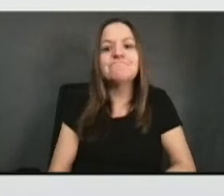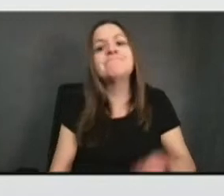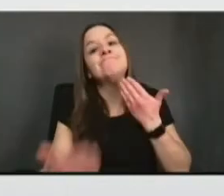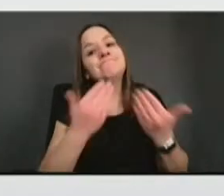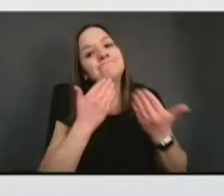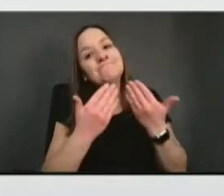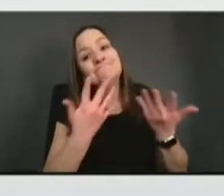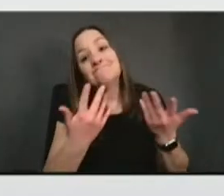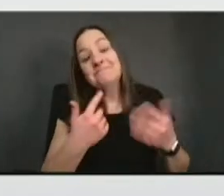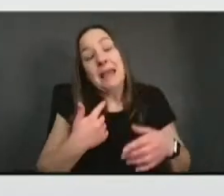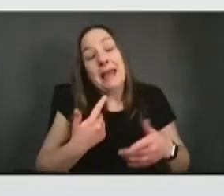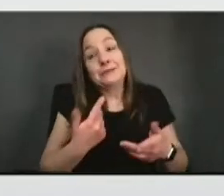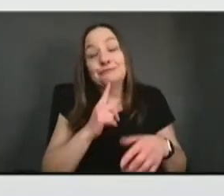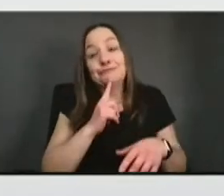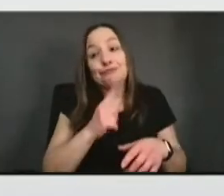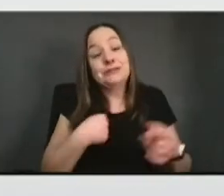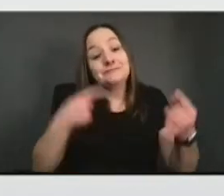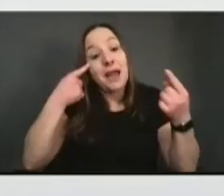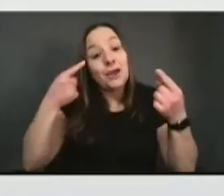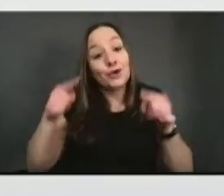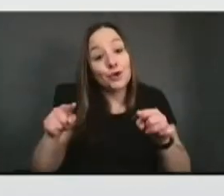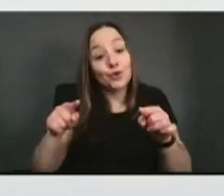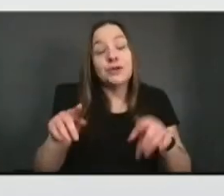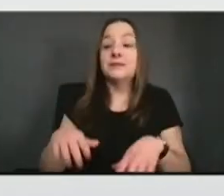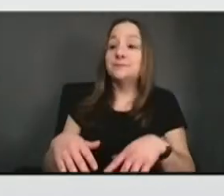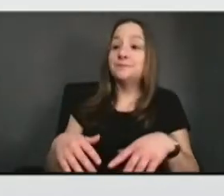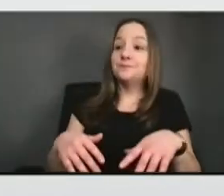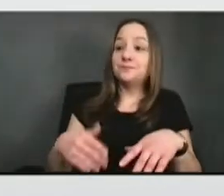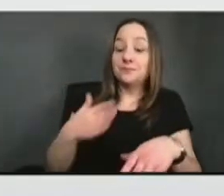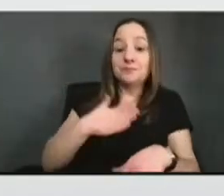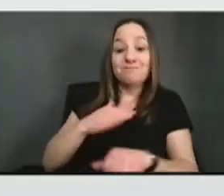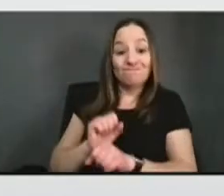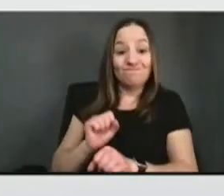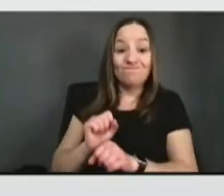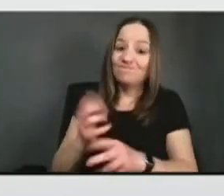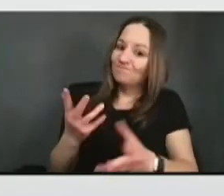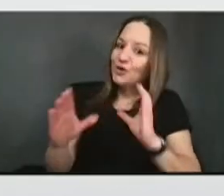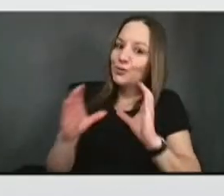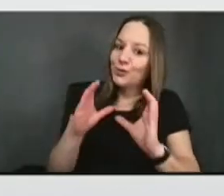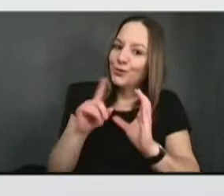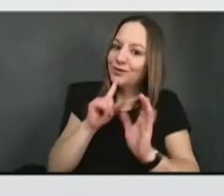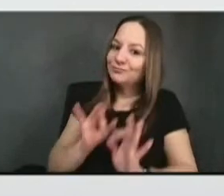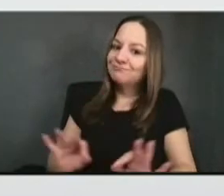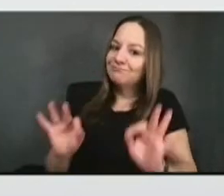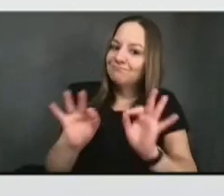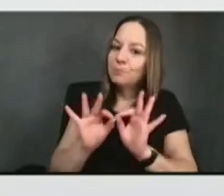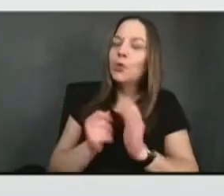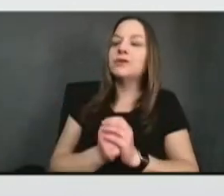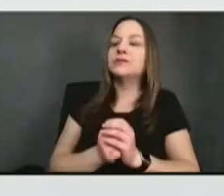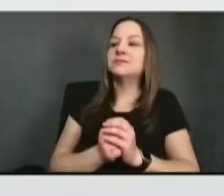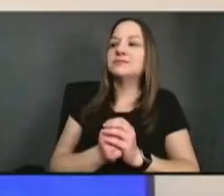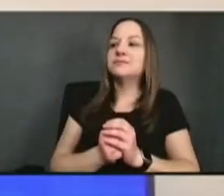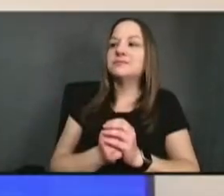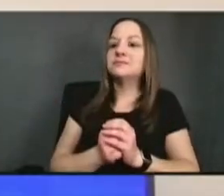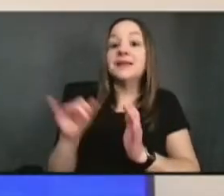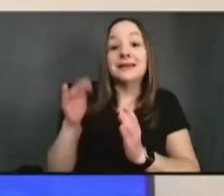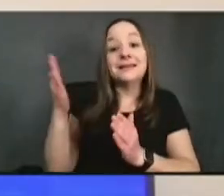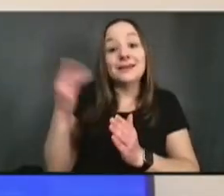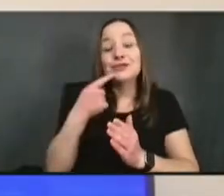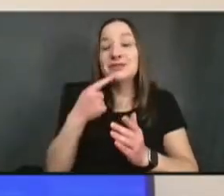do and continue to do in the future. Thank you. And I couldn't agree more. Certainly from my seat. Communication is